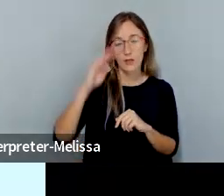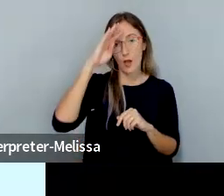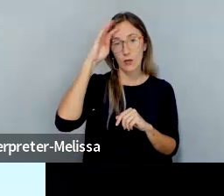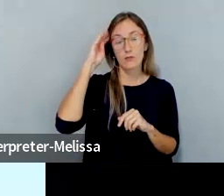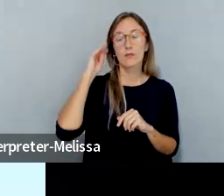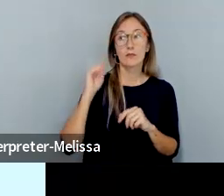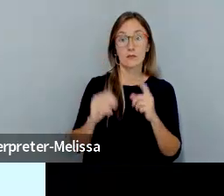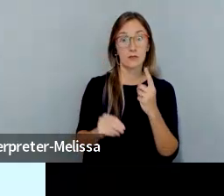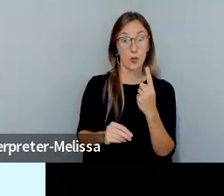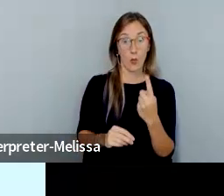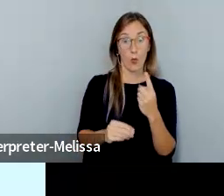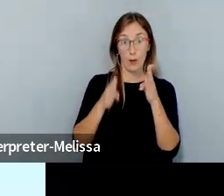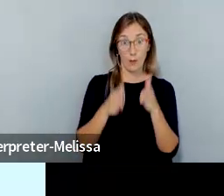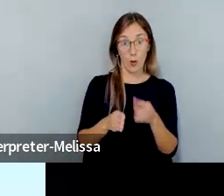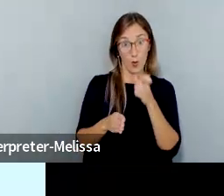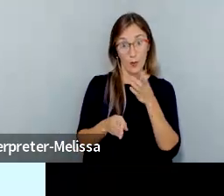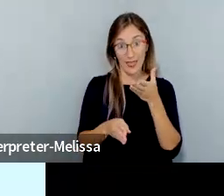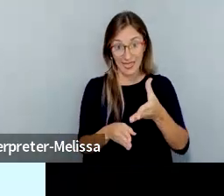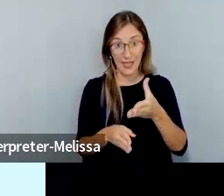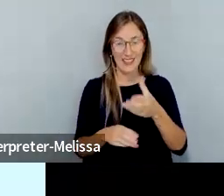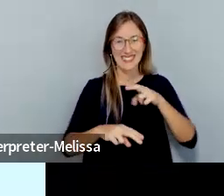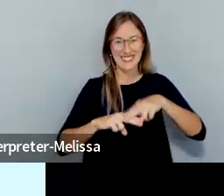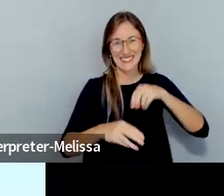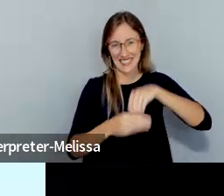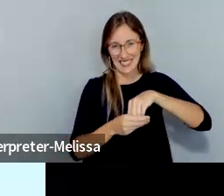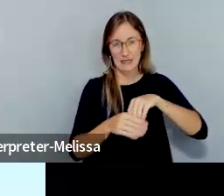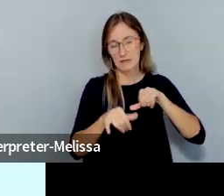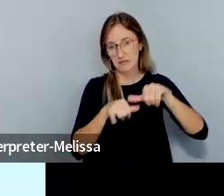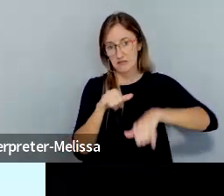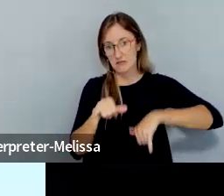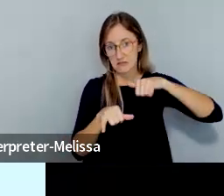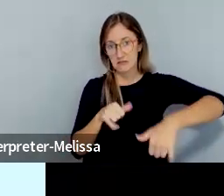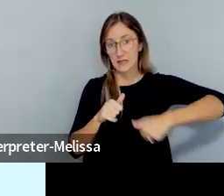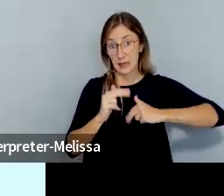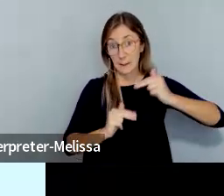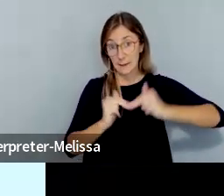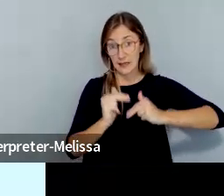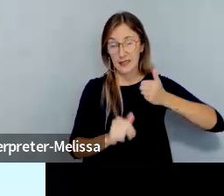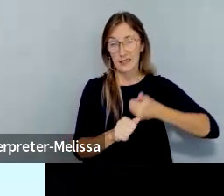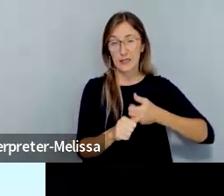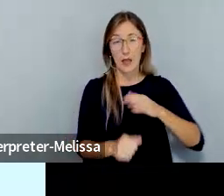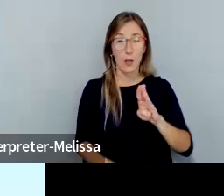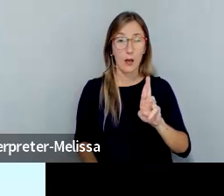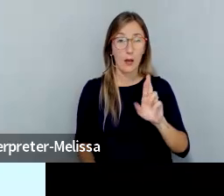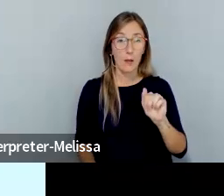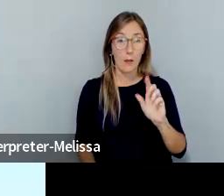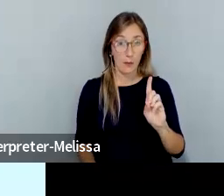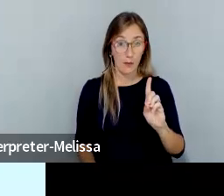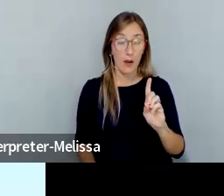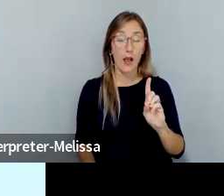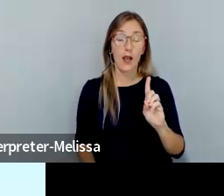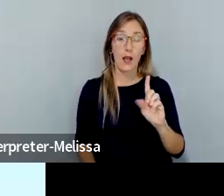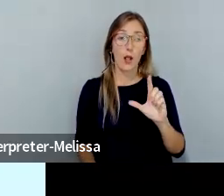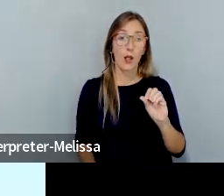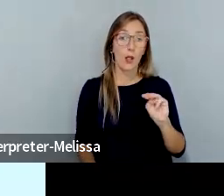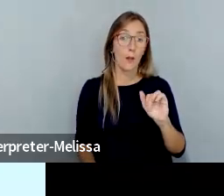nonwhite communities that have contributed. You heard a little bit about